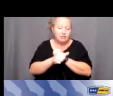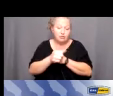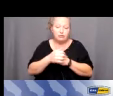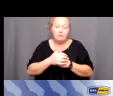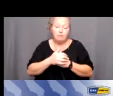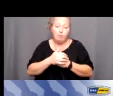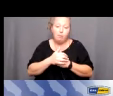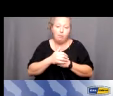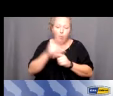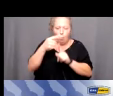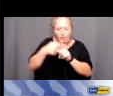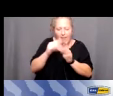just a month after her